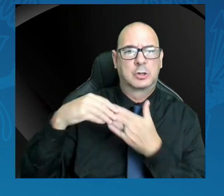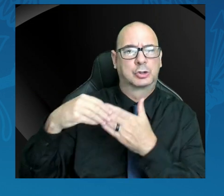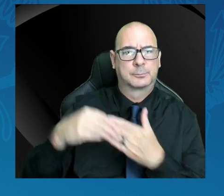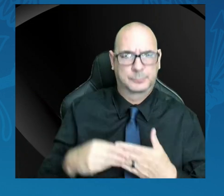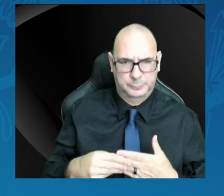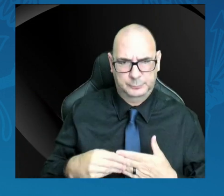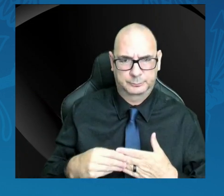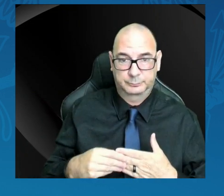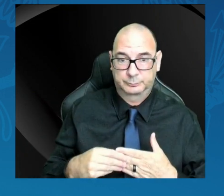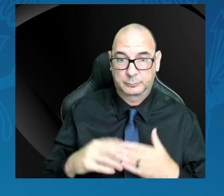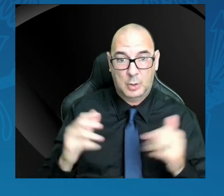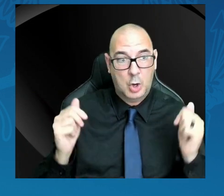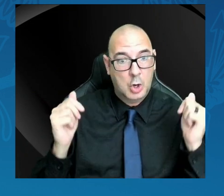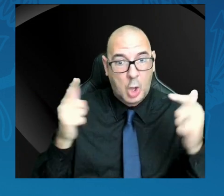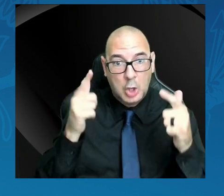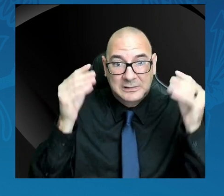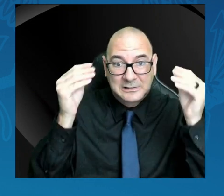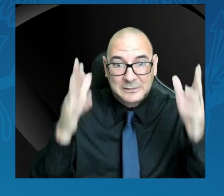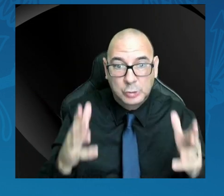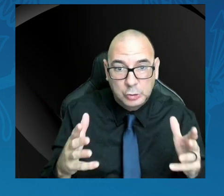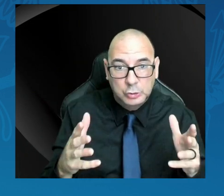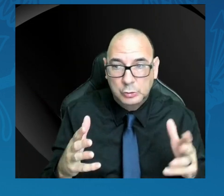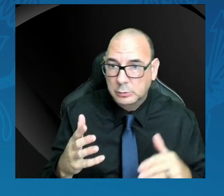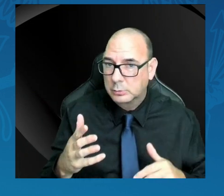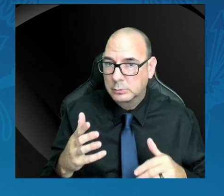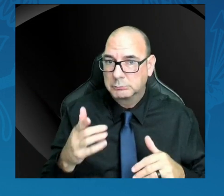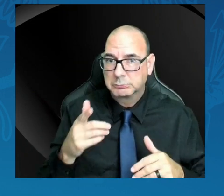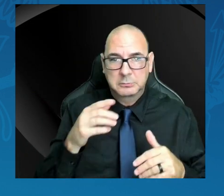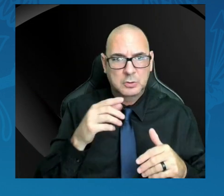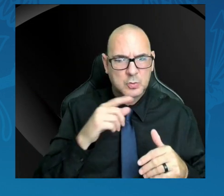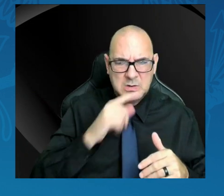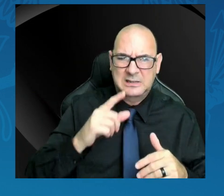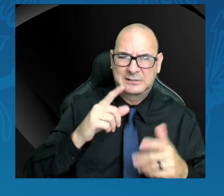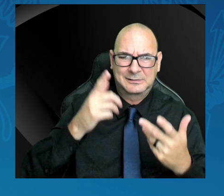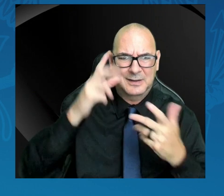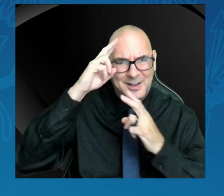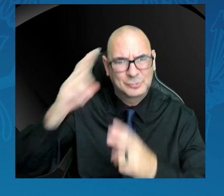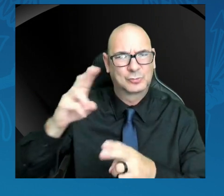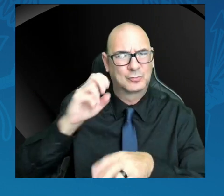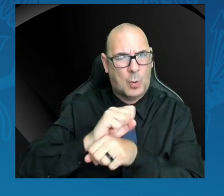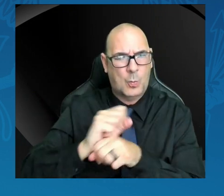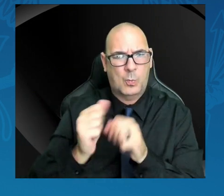to such noble and important work that you do. Unidentified: Thank you. Thank you. Thank you. Thank you.